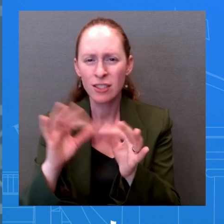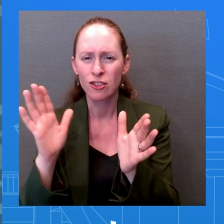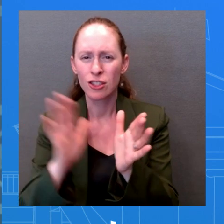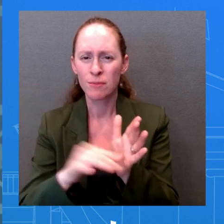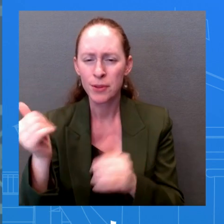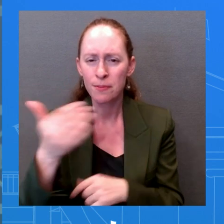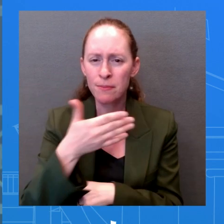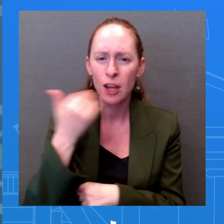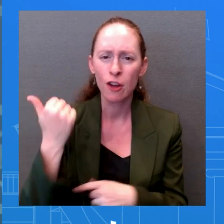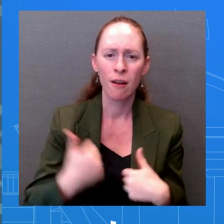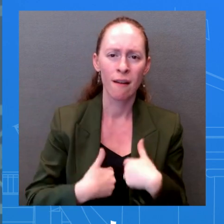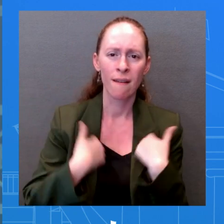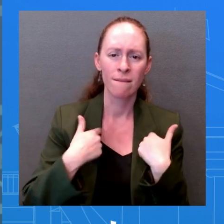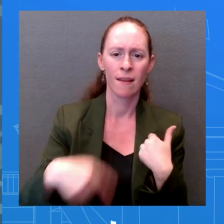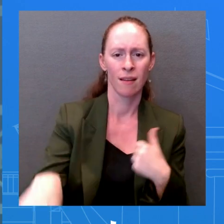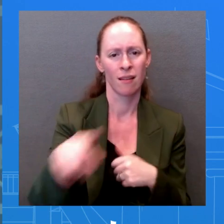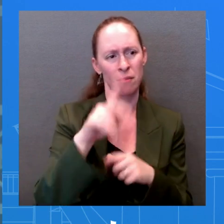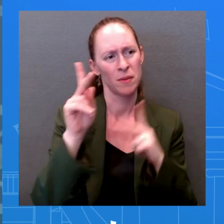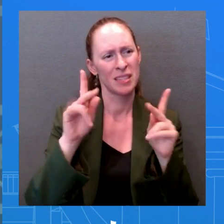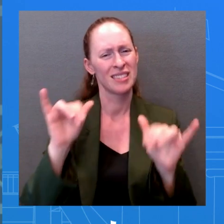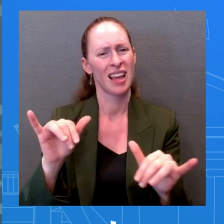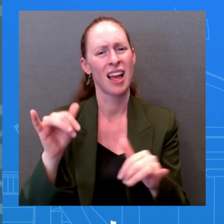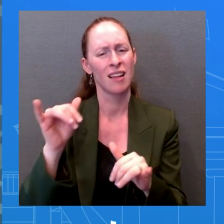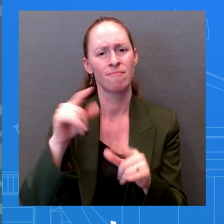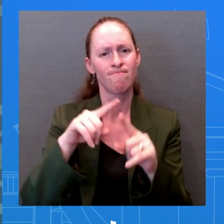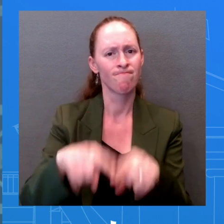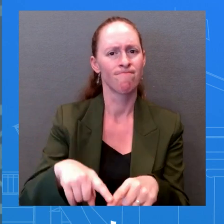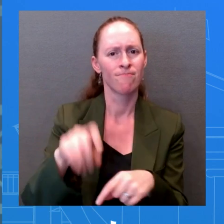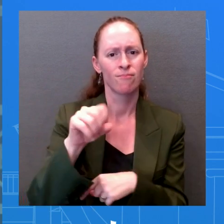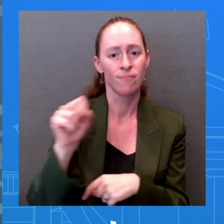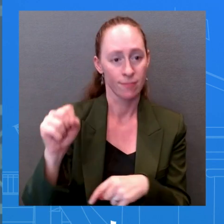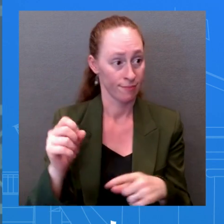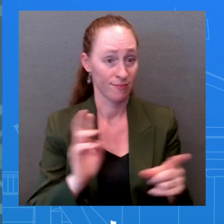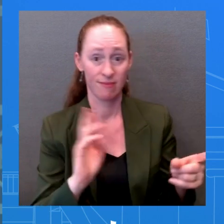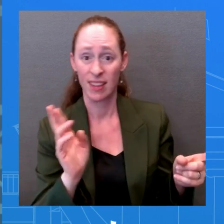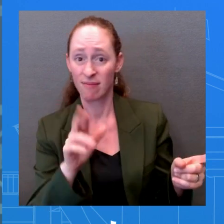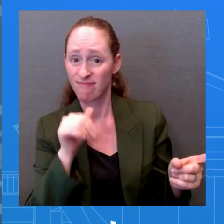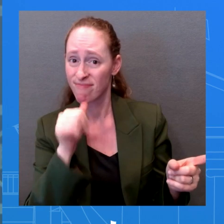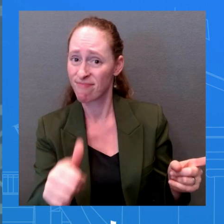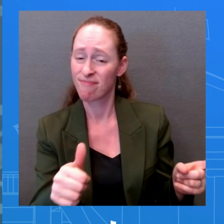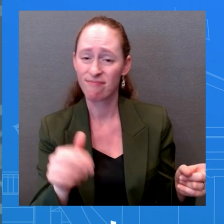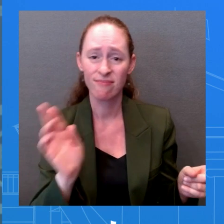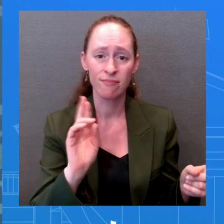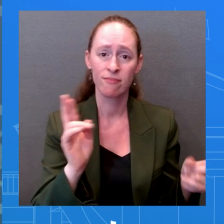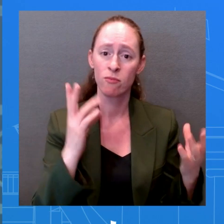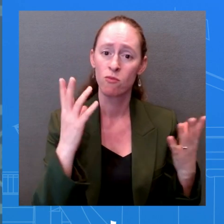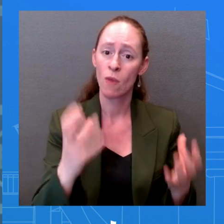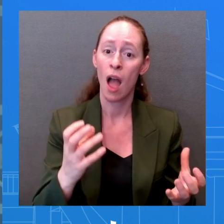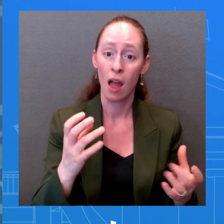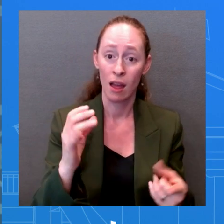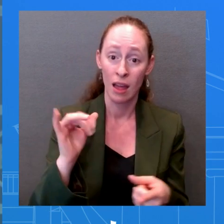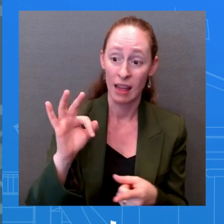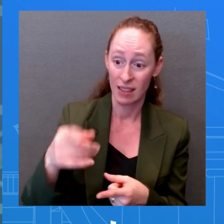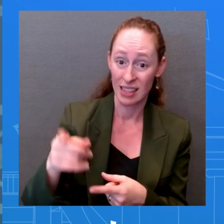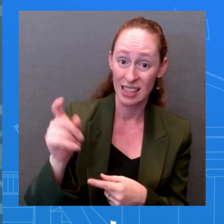unlike Republicans; and families have Medicare, unlike what Republicans want to do, which is take that away. Look, the question that the President was asked